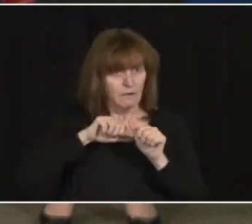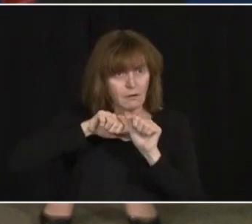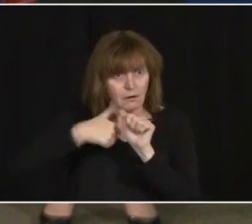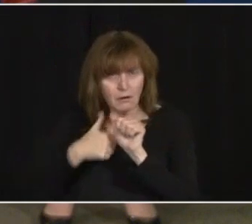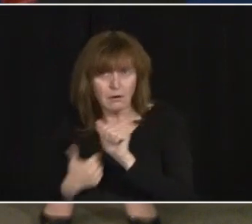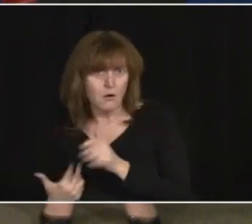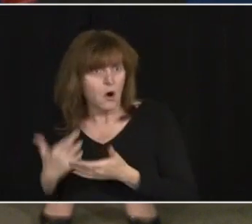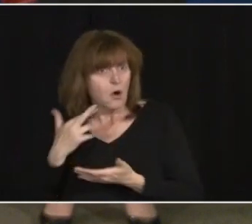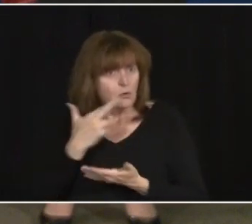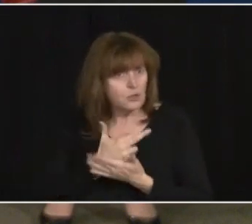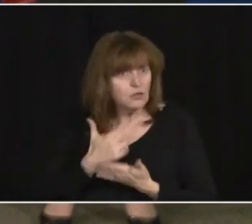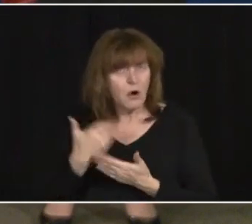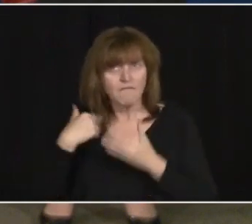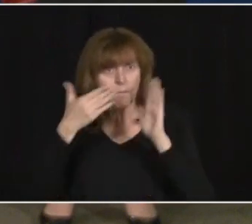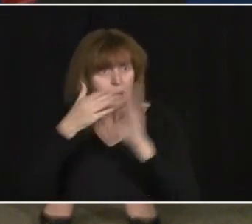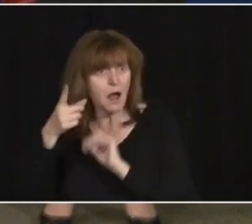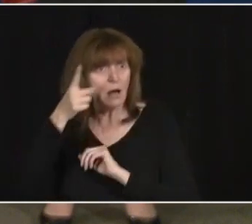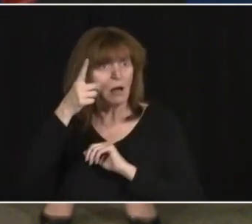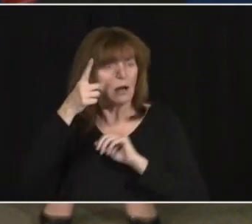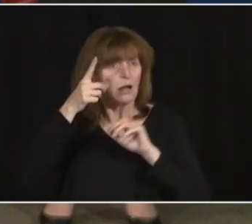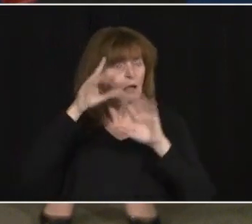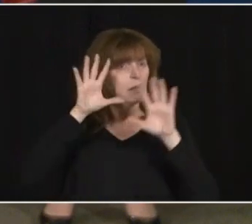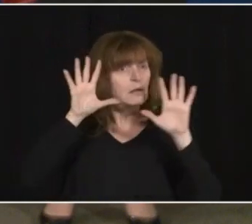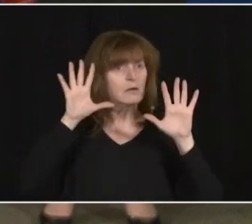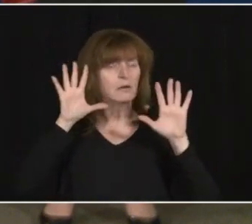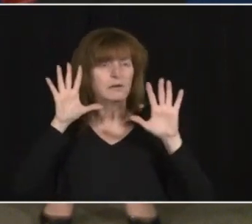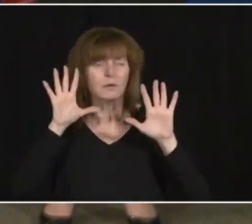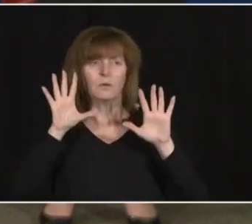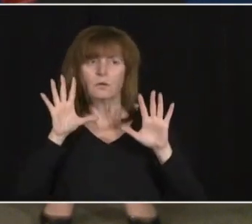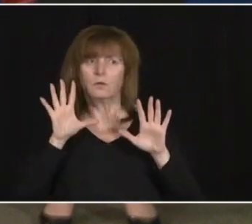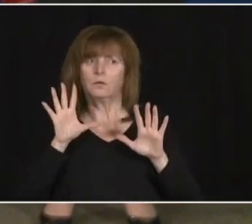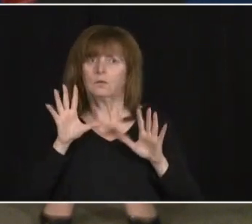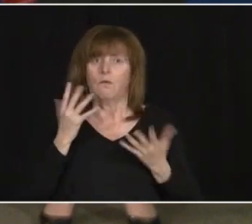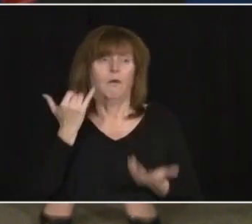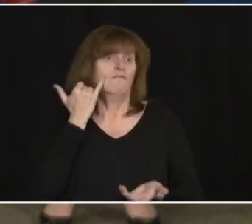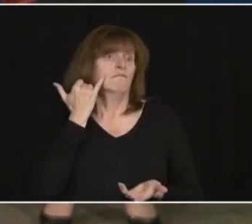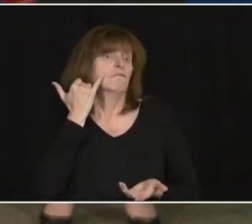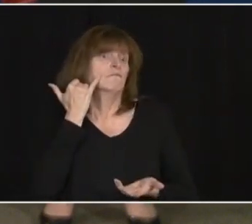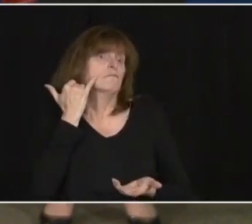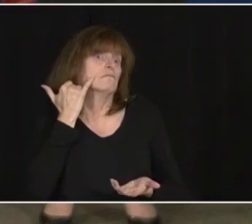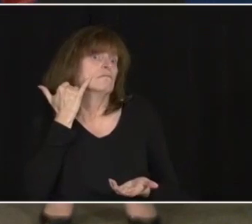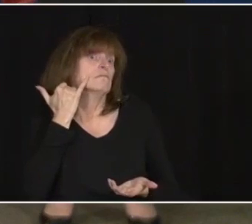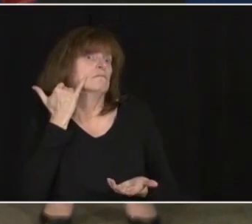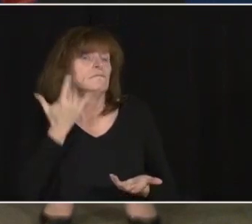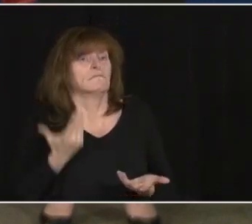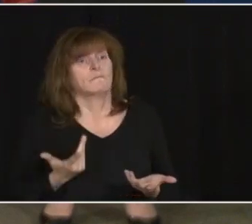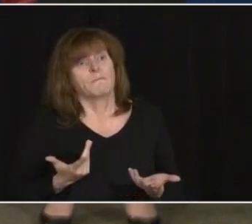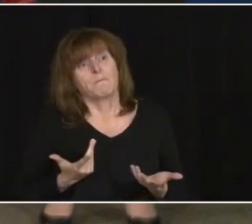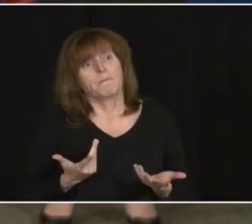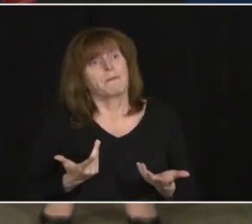parts and part of the supply chain in Toronto or the GTA, we have to take that into